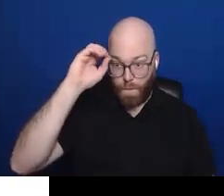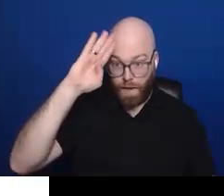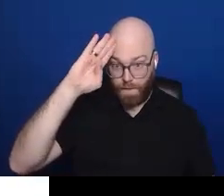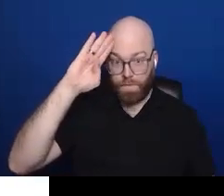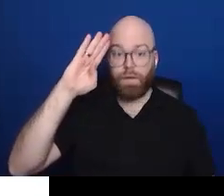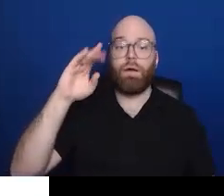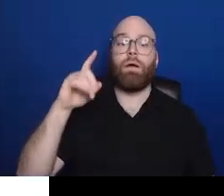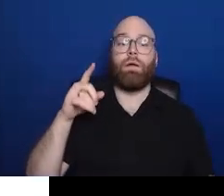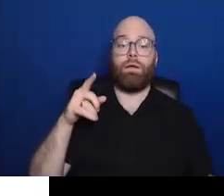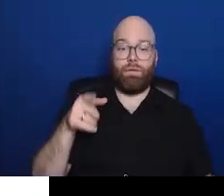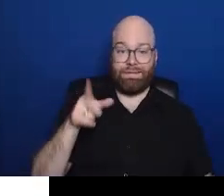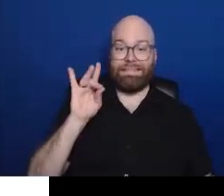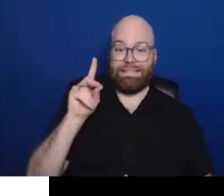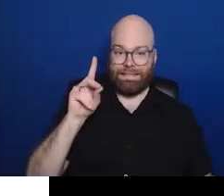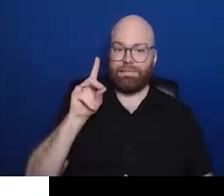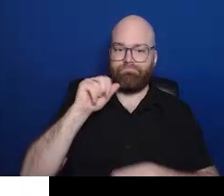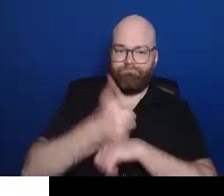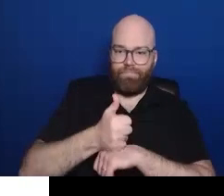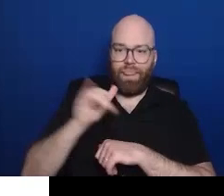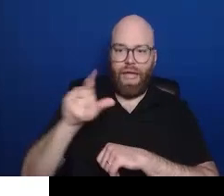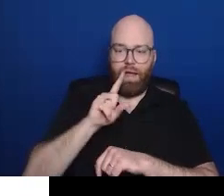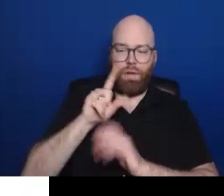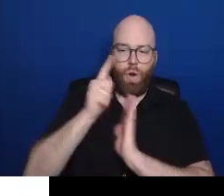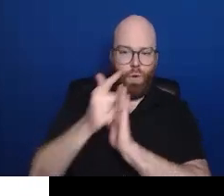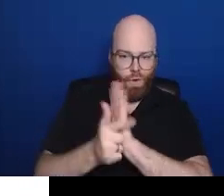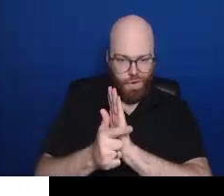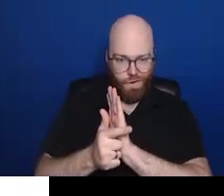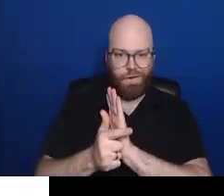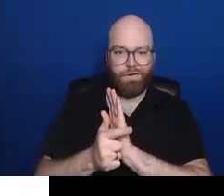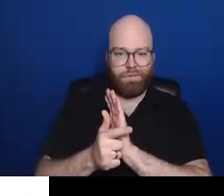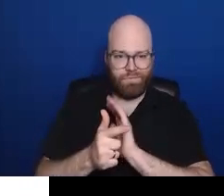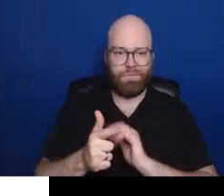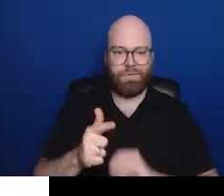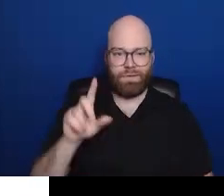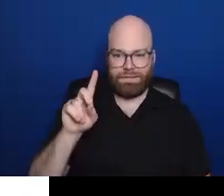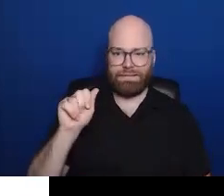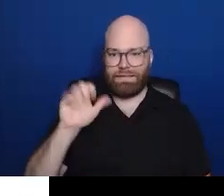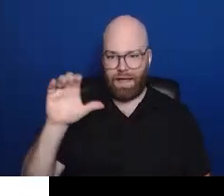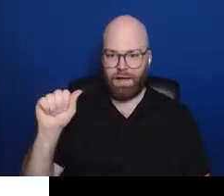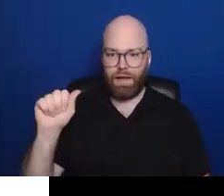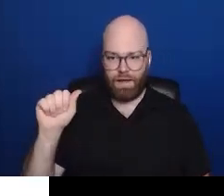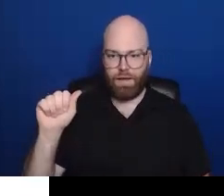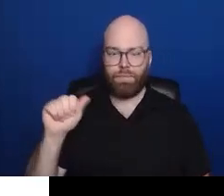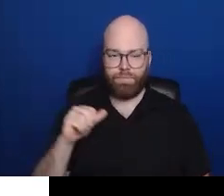Since then, a federal judge, in the Southern District of Texas ruled that DACA was unlawful.